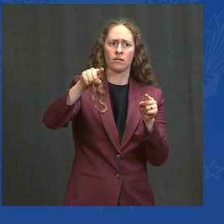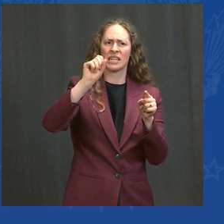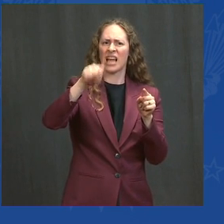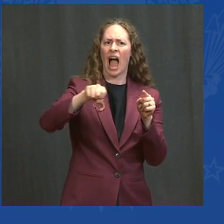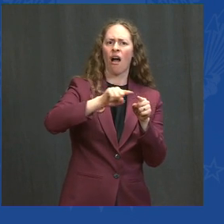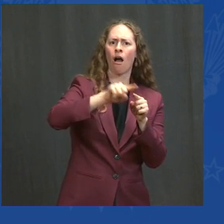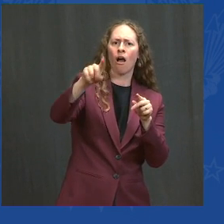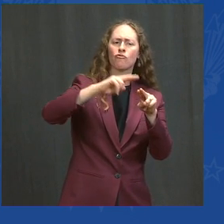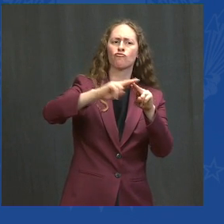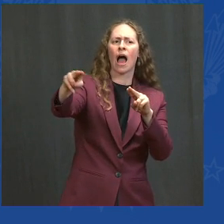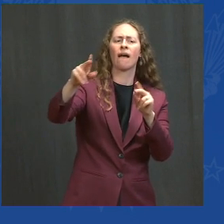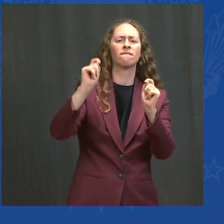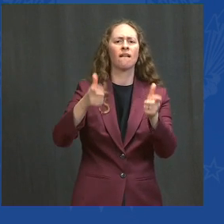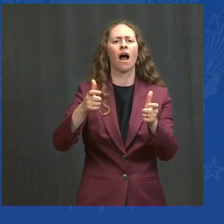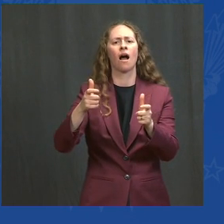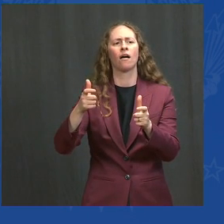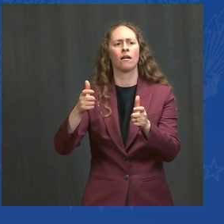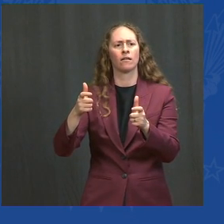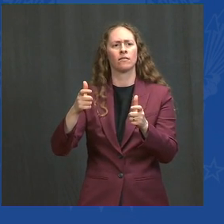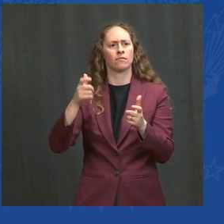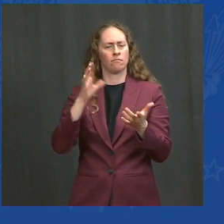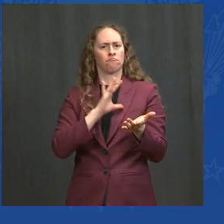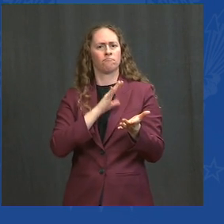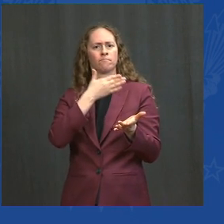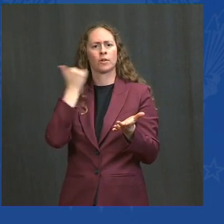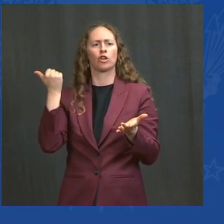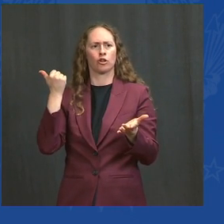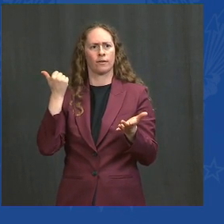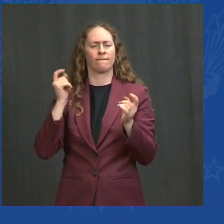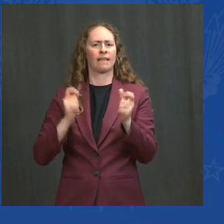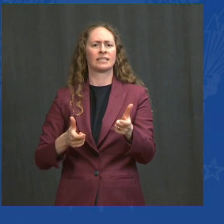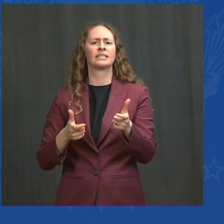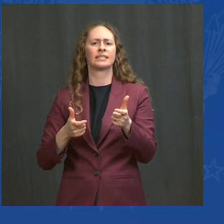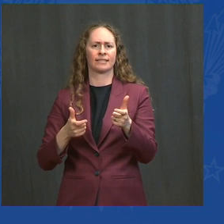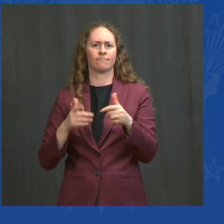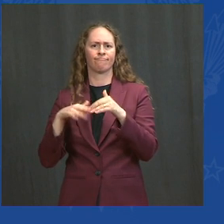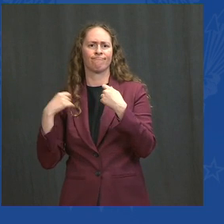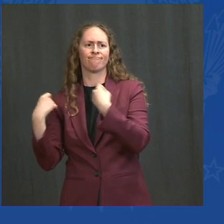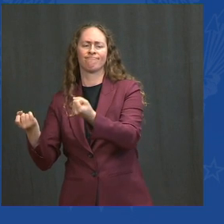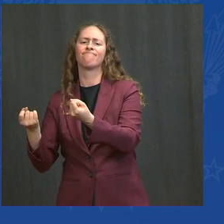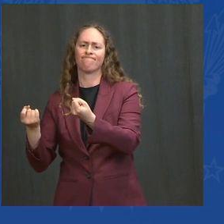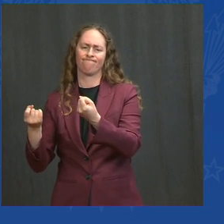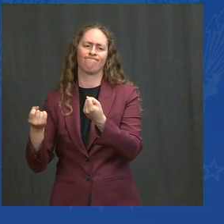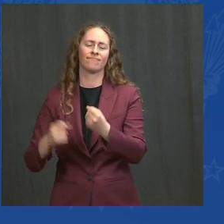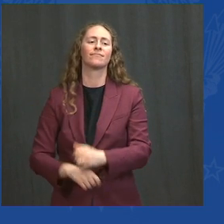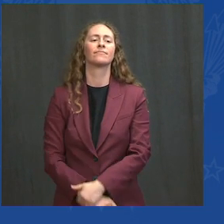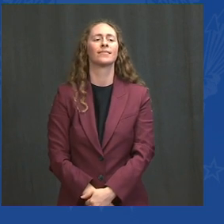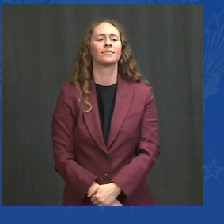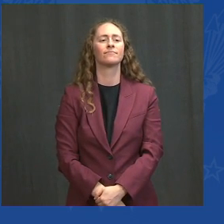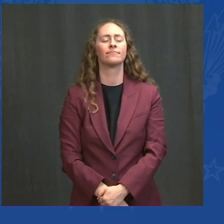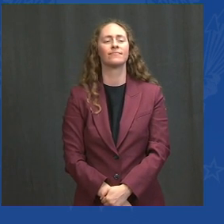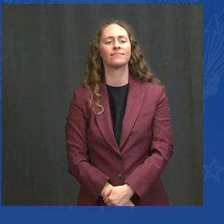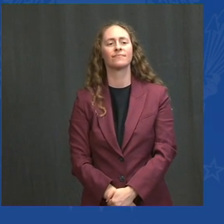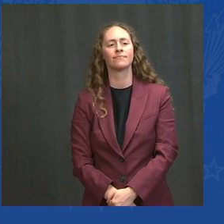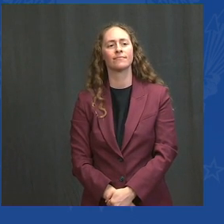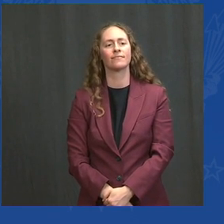That's what this will allow us to build the capacity to do. And besides, it will not only make your travel easier, not --